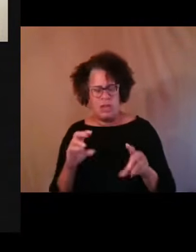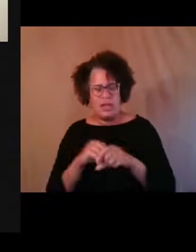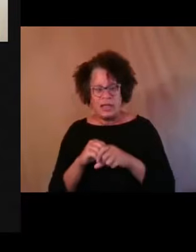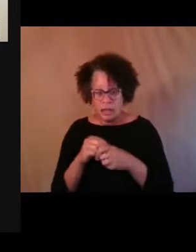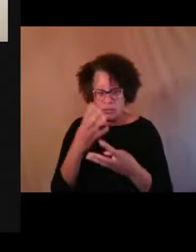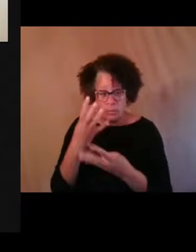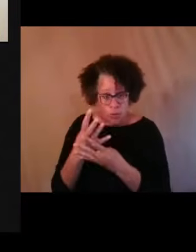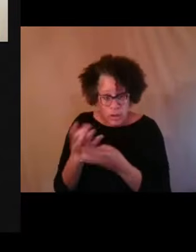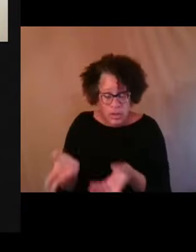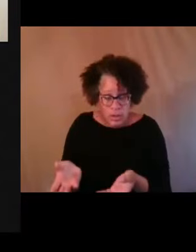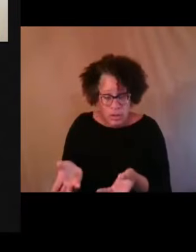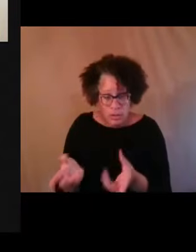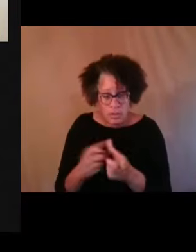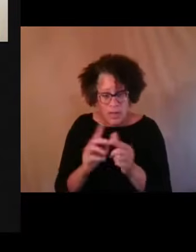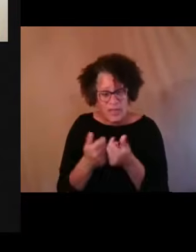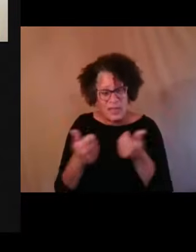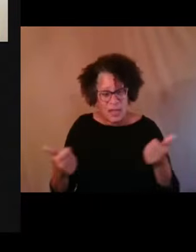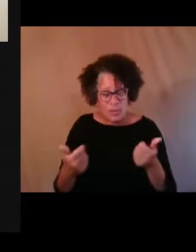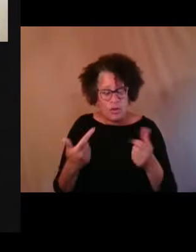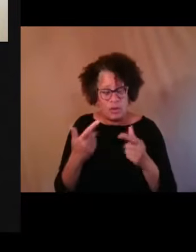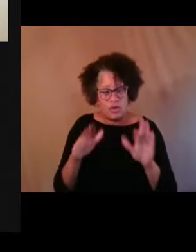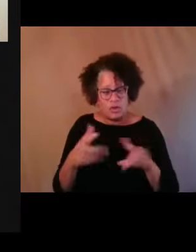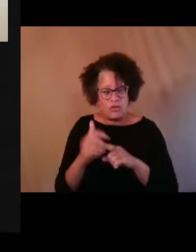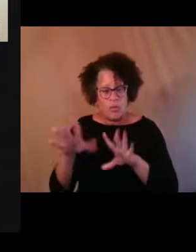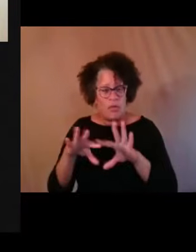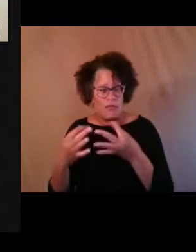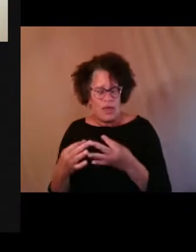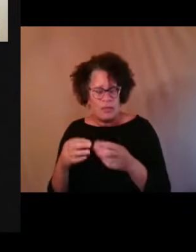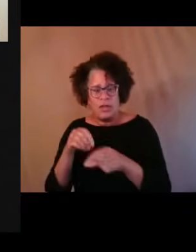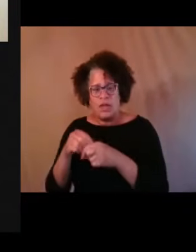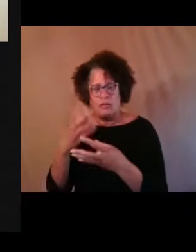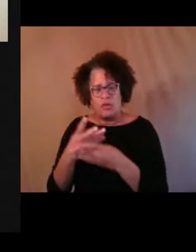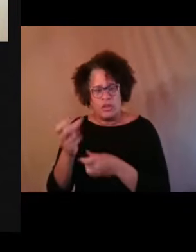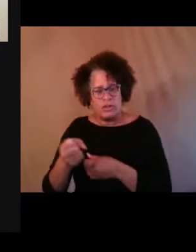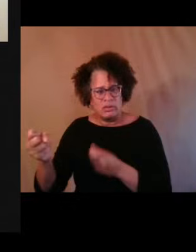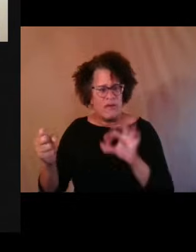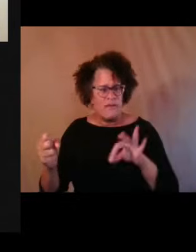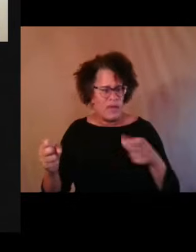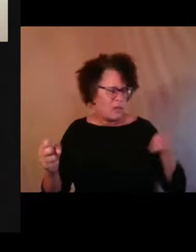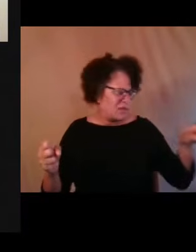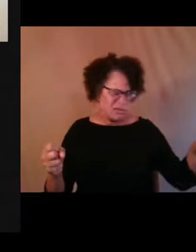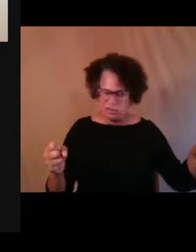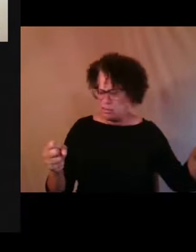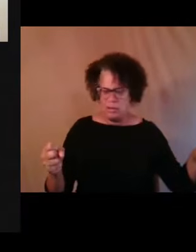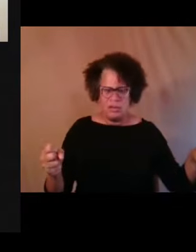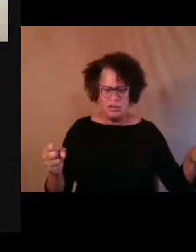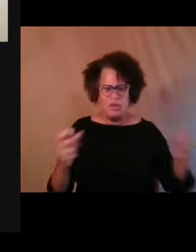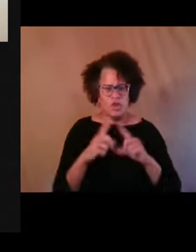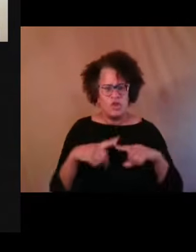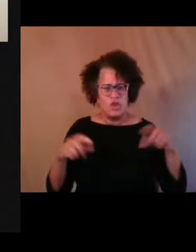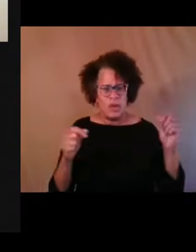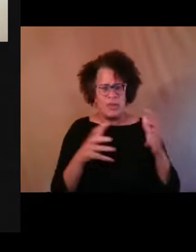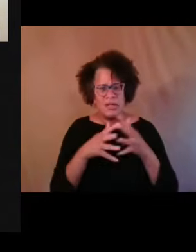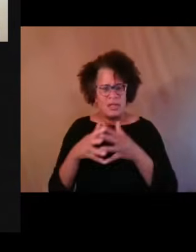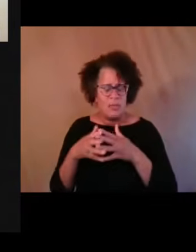and separating children from their families and imprisoning them, Japanese-Americans who had been incarcerated